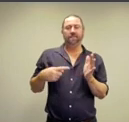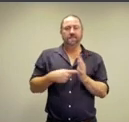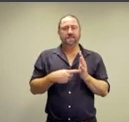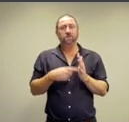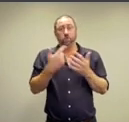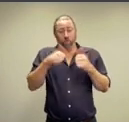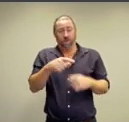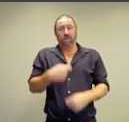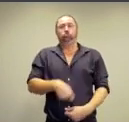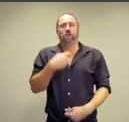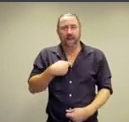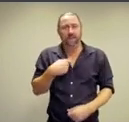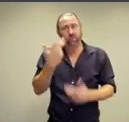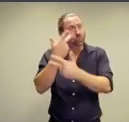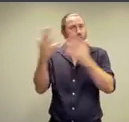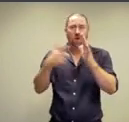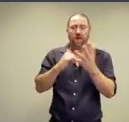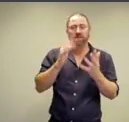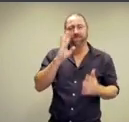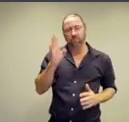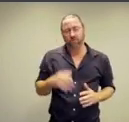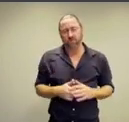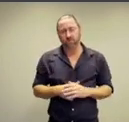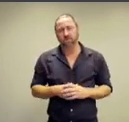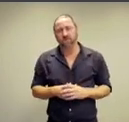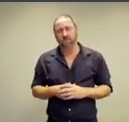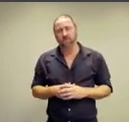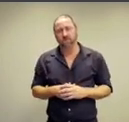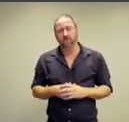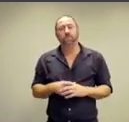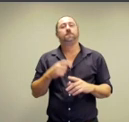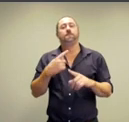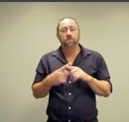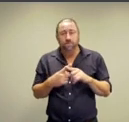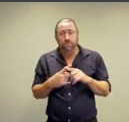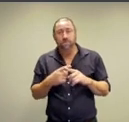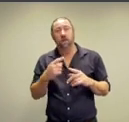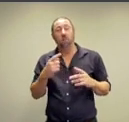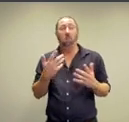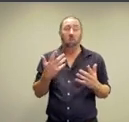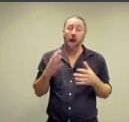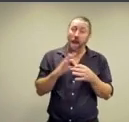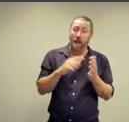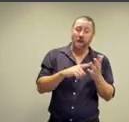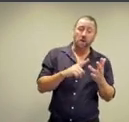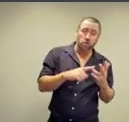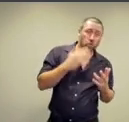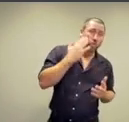this jacket in collections, it's also really increasingly used to play on